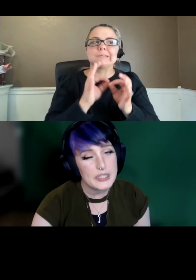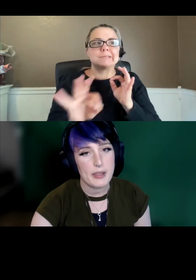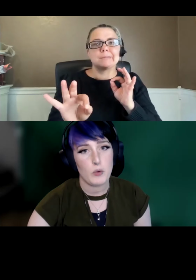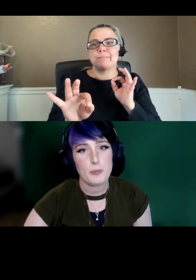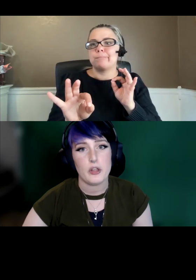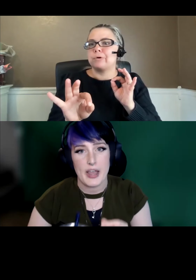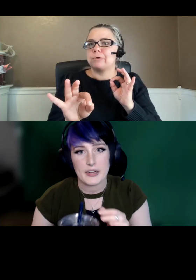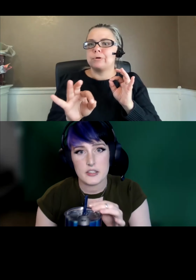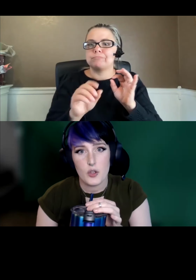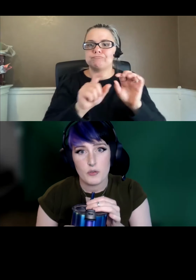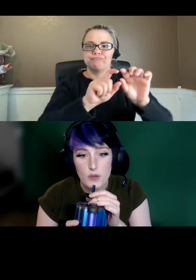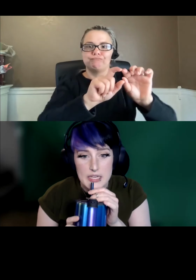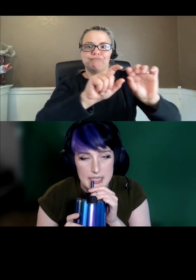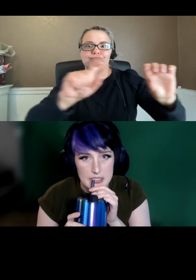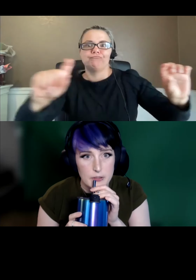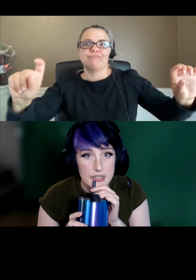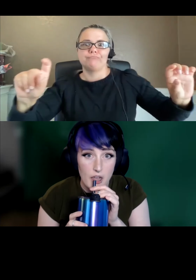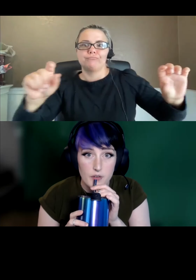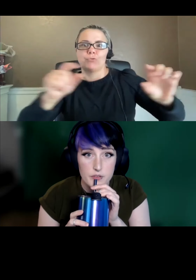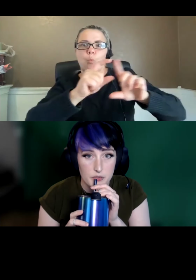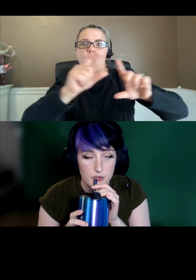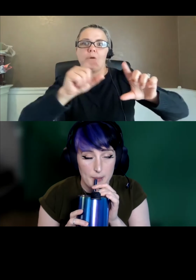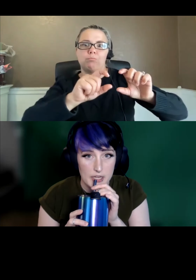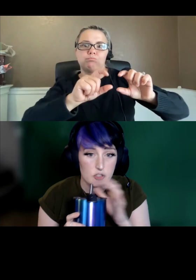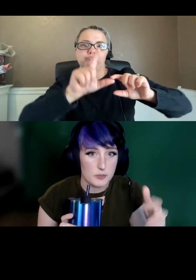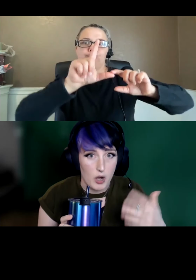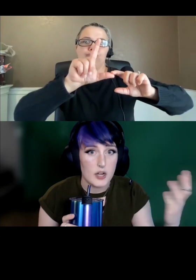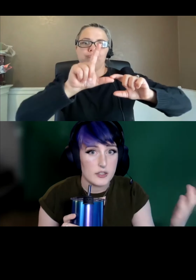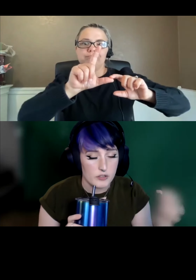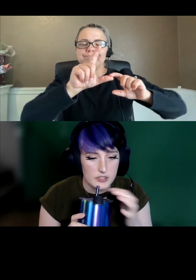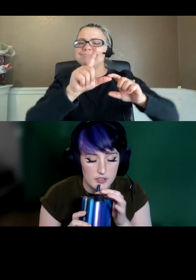really big ripple effects for the accessibility of different applications, products, services.